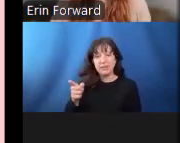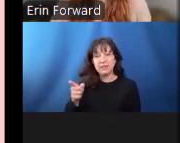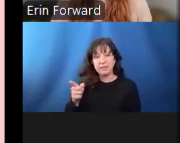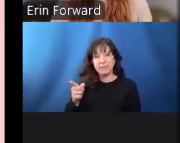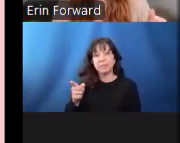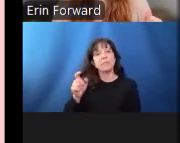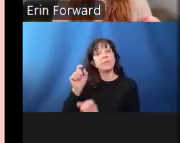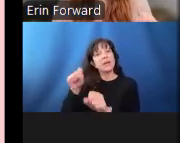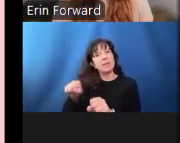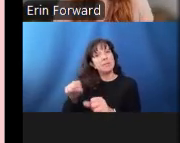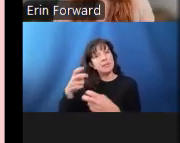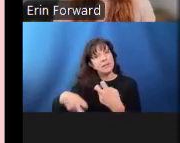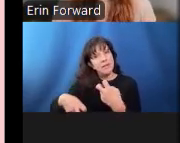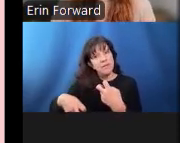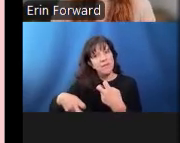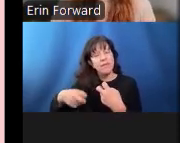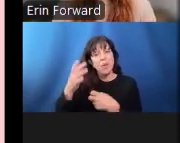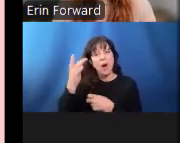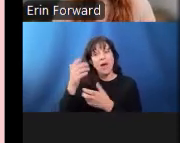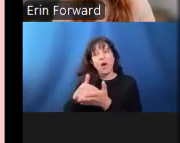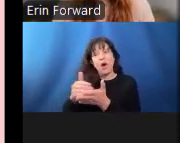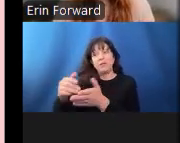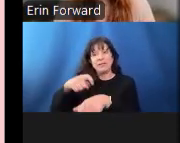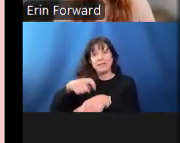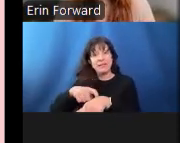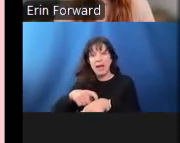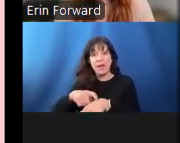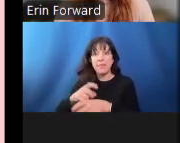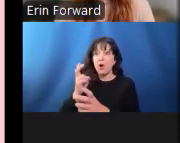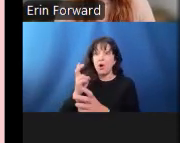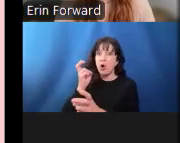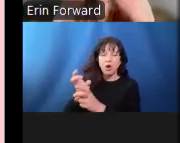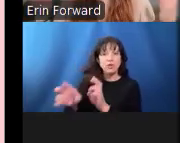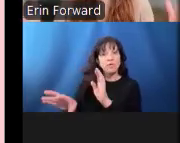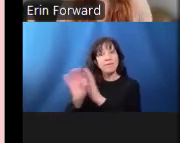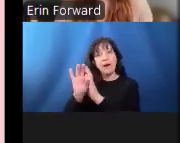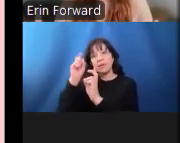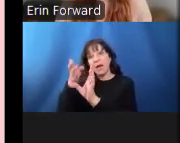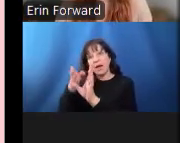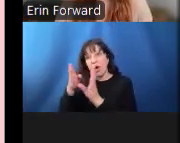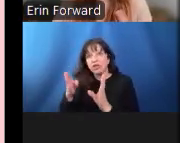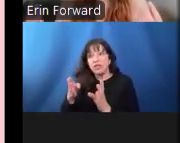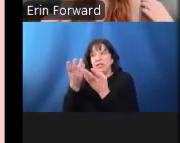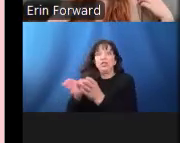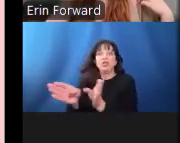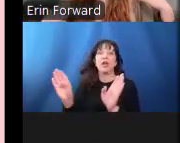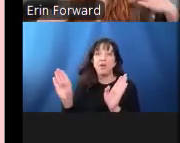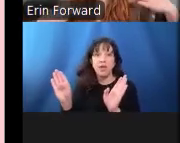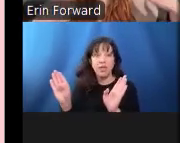challenging, because it's oftentimes challenging to find a psychologist in general, let alone a psychologist that